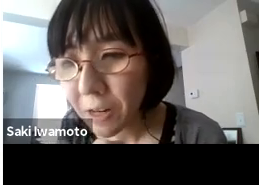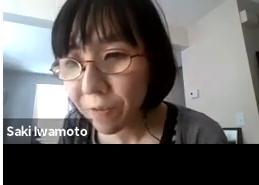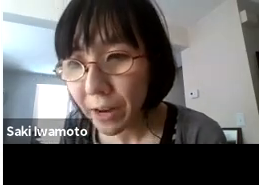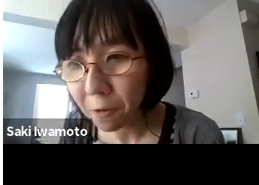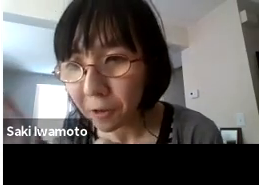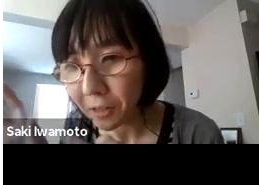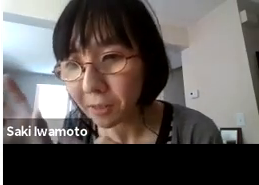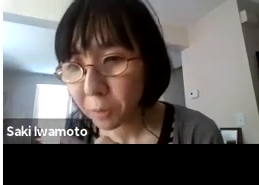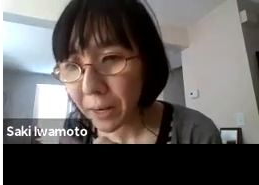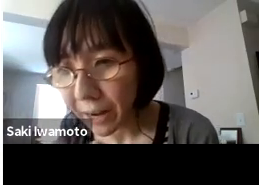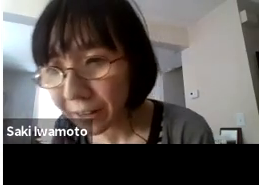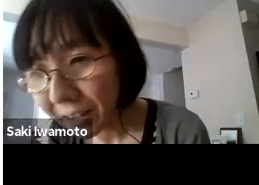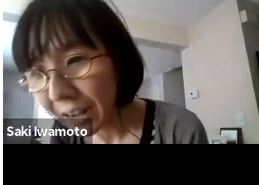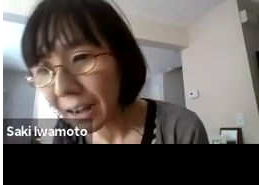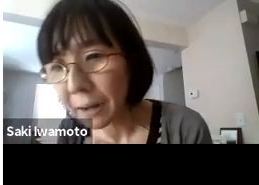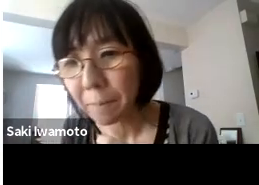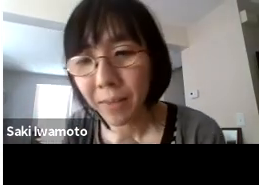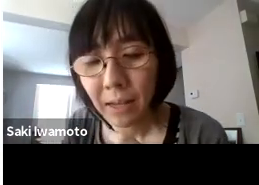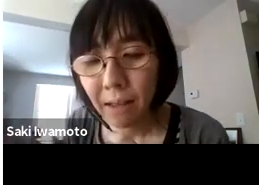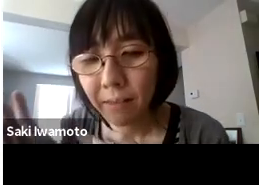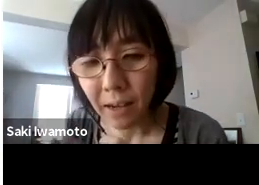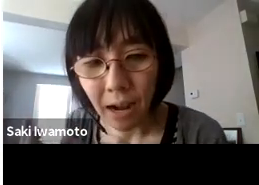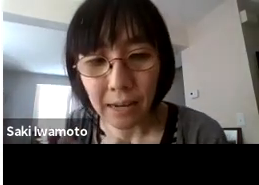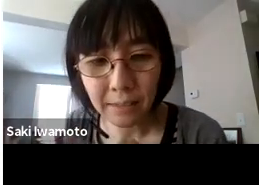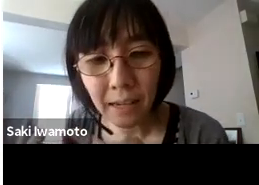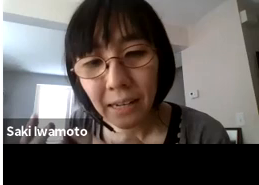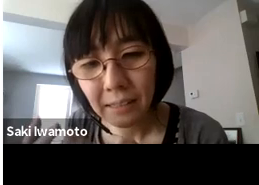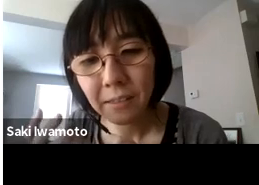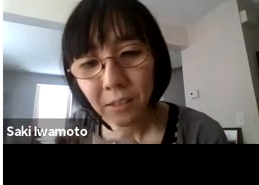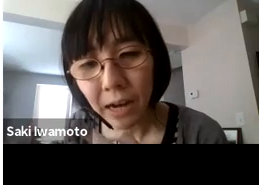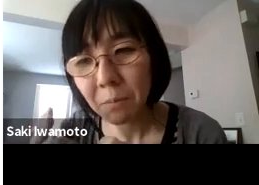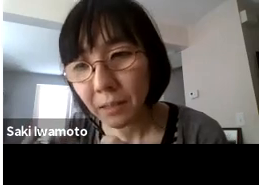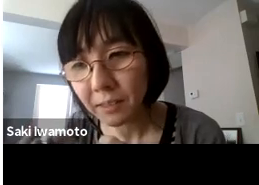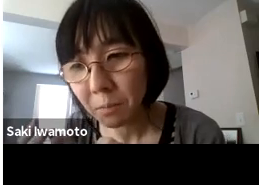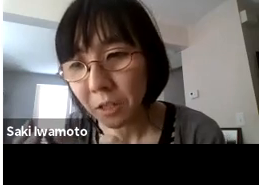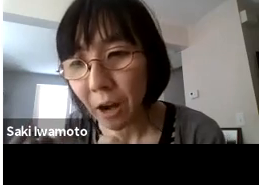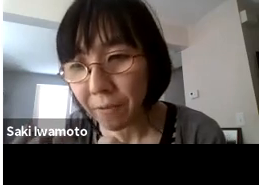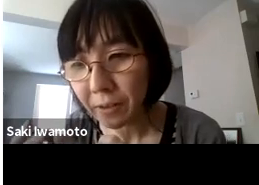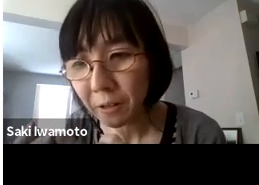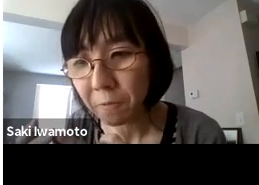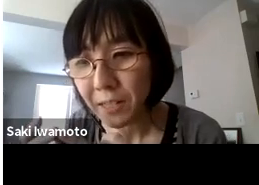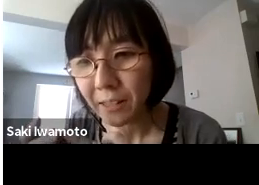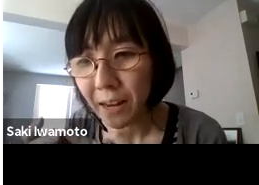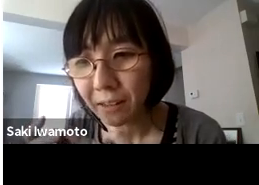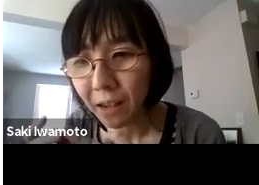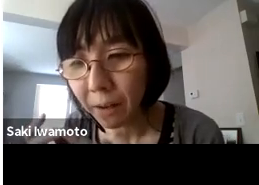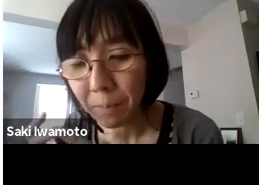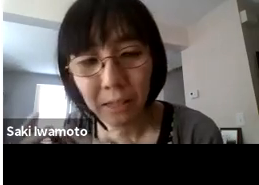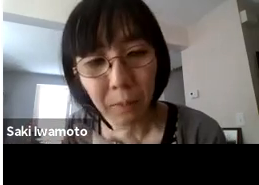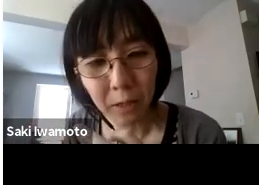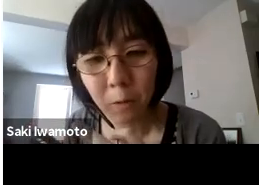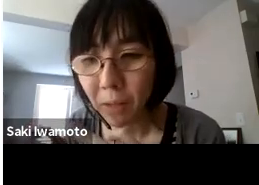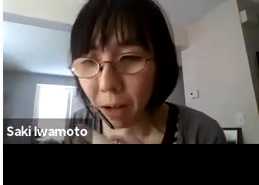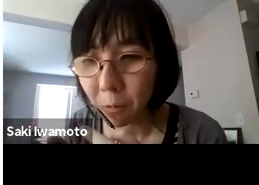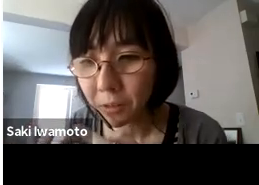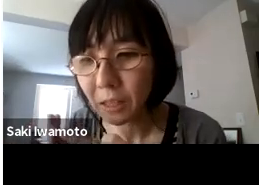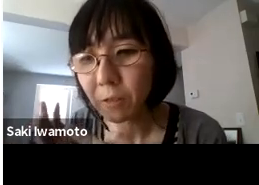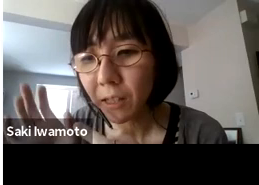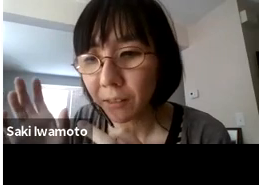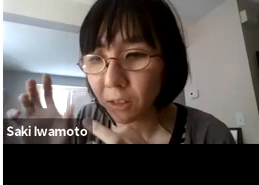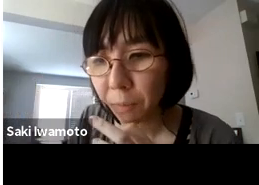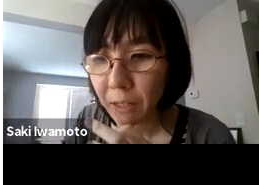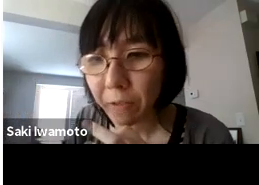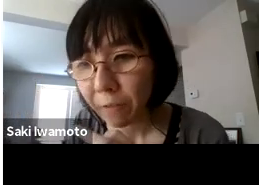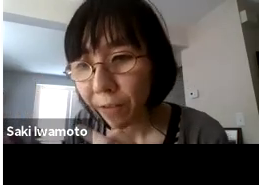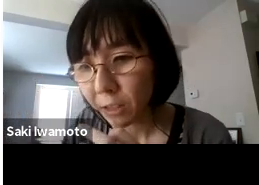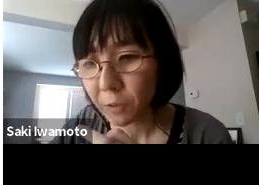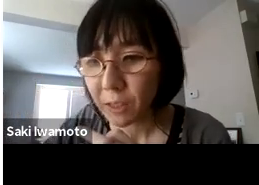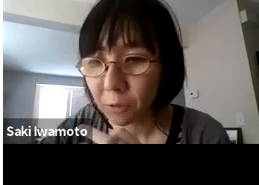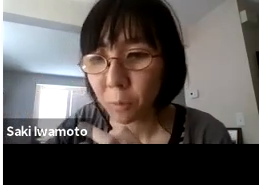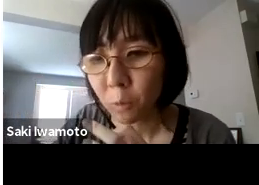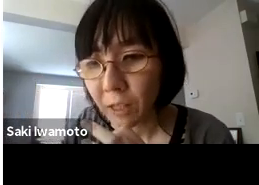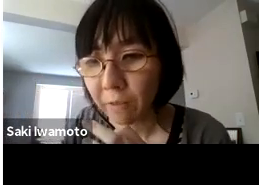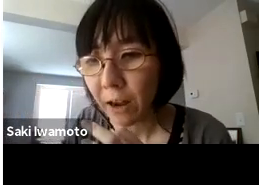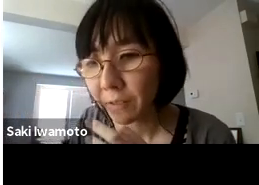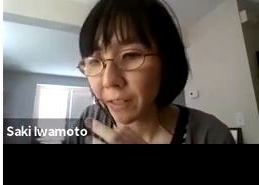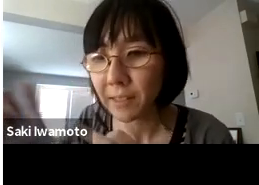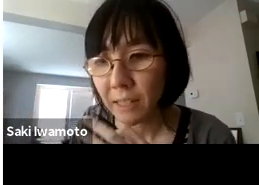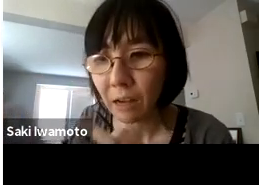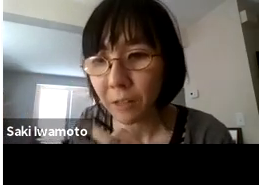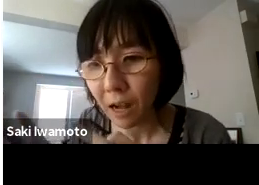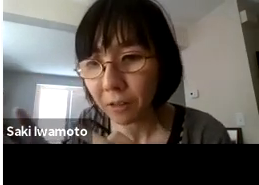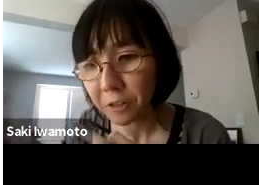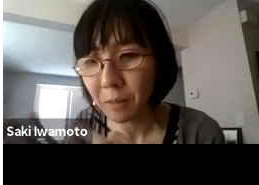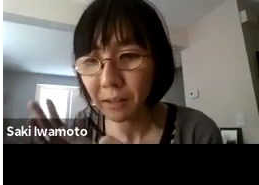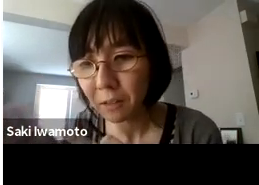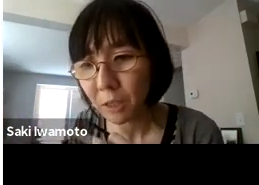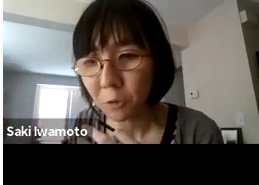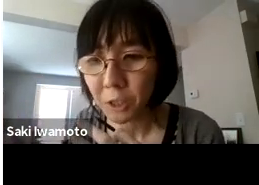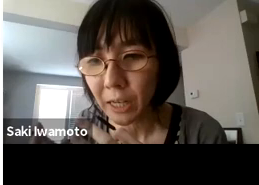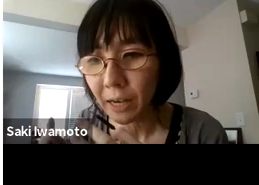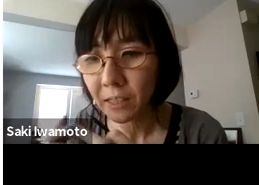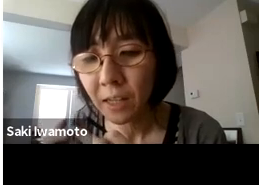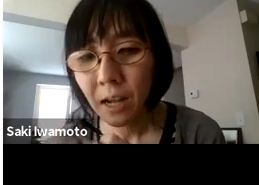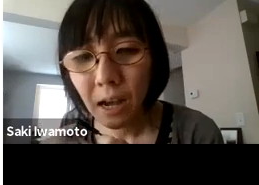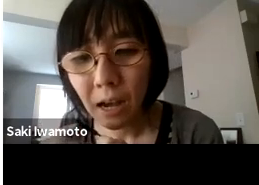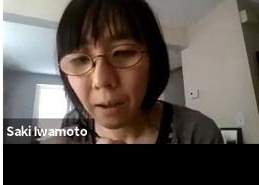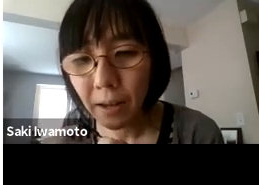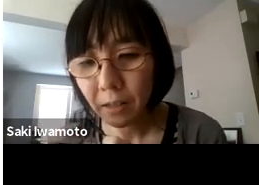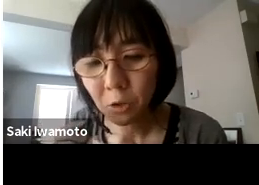So in the video we are like spinning the ice again like kind of like a similar effect that we can expect from the bubbles like we can like spinning really fast we can sort of move it around and see how the colors might like mix or change.